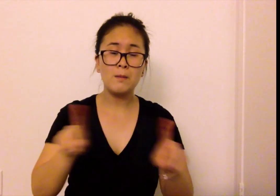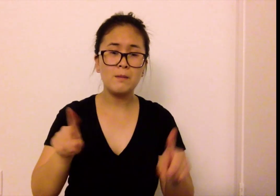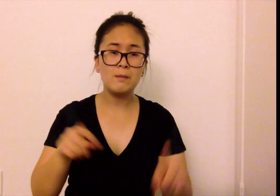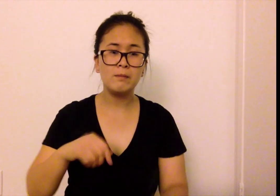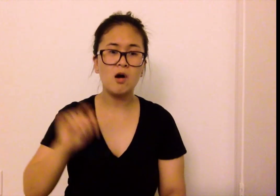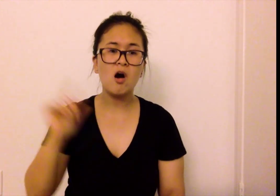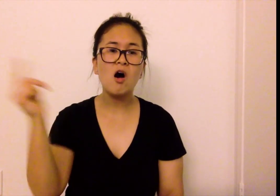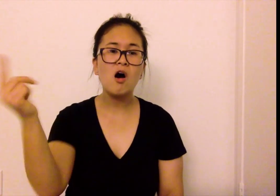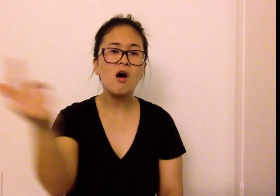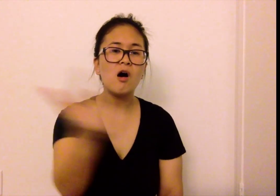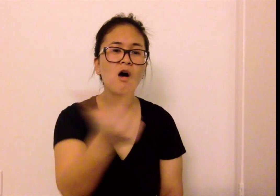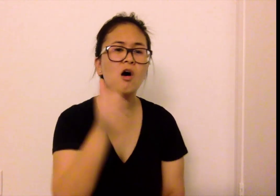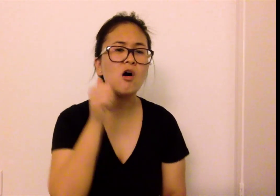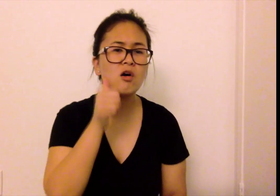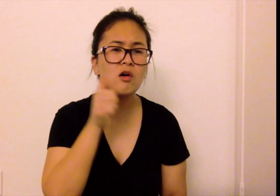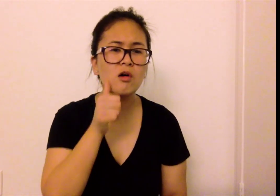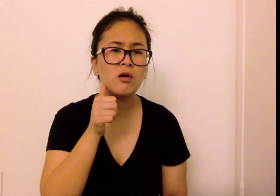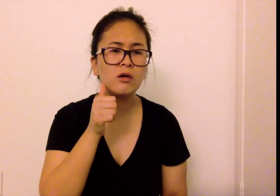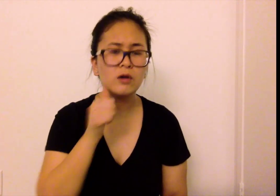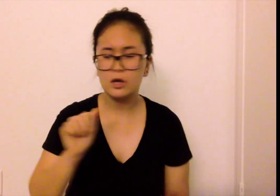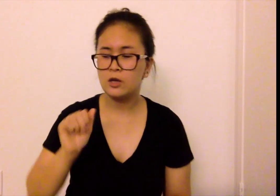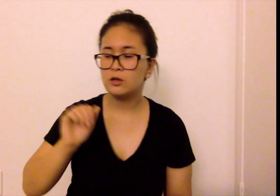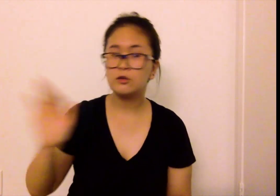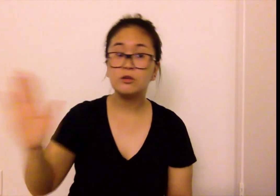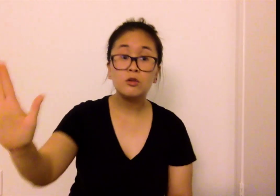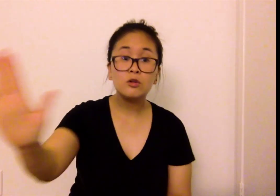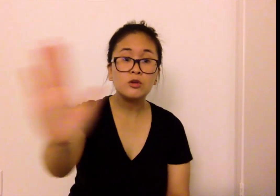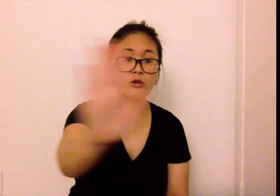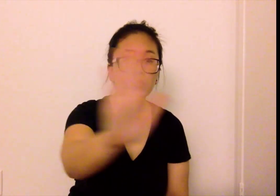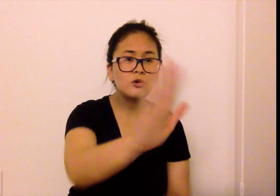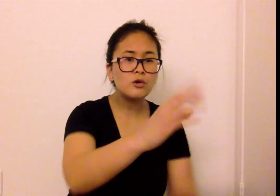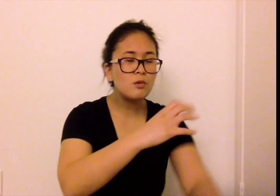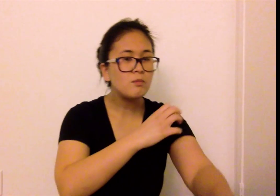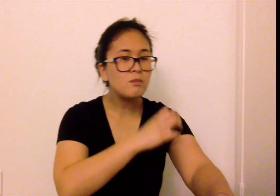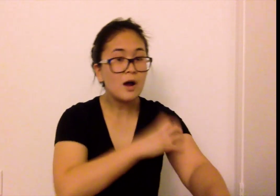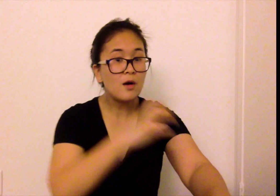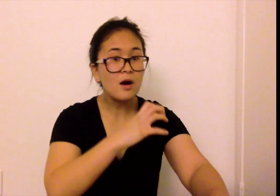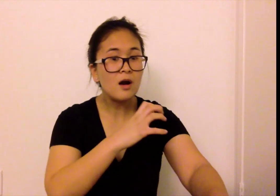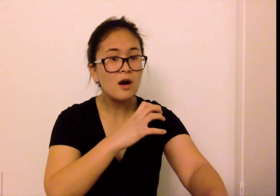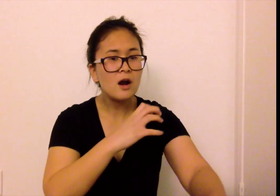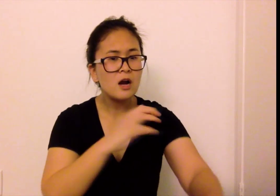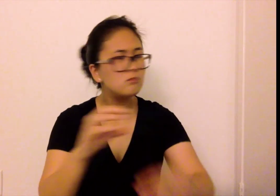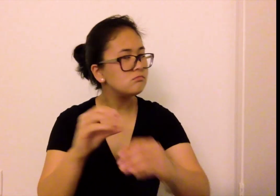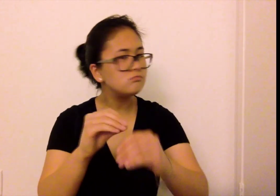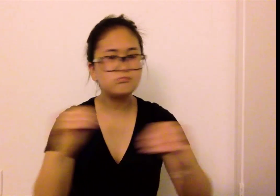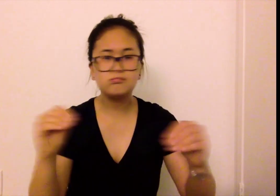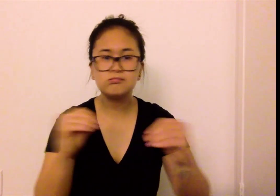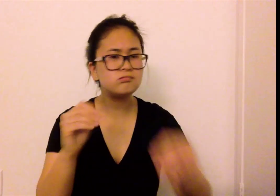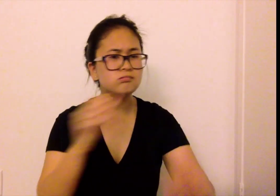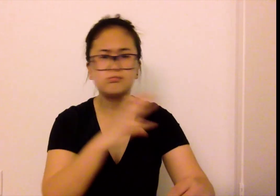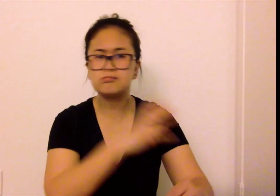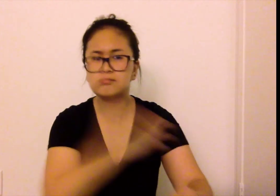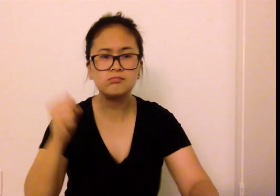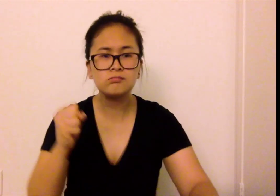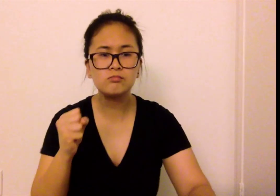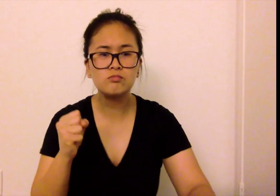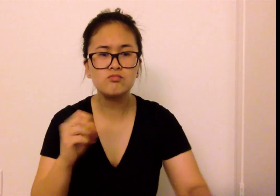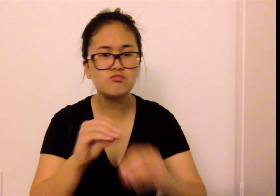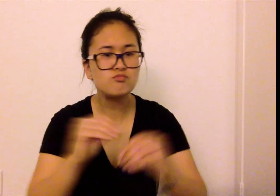but [to girls everywhere,] no body can take that away from you.